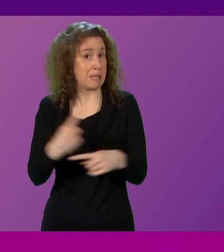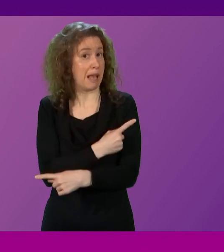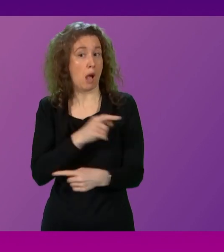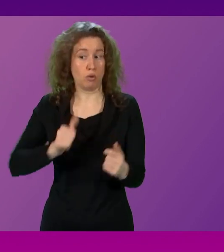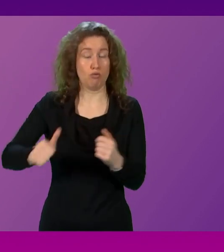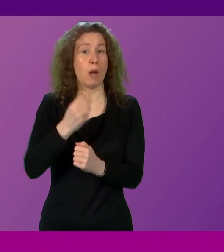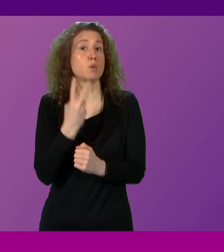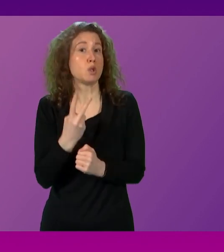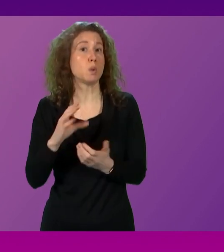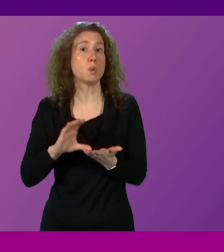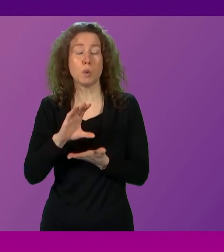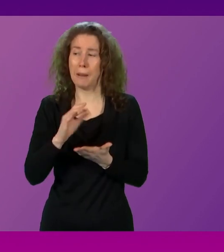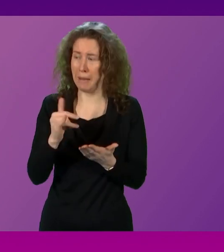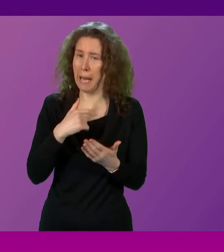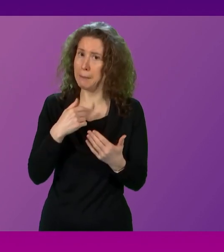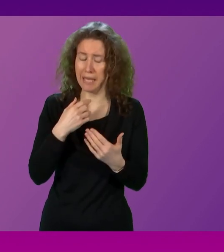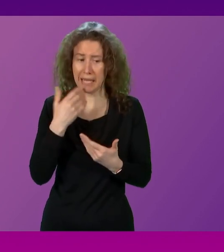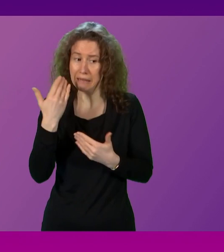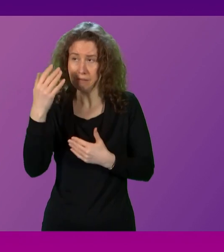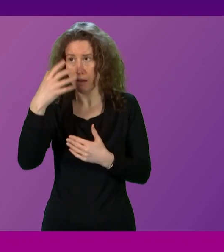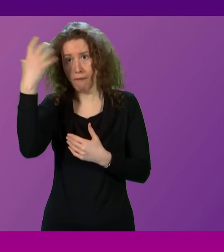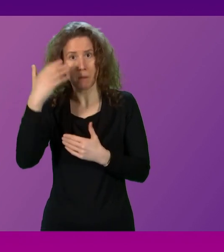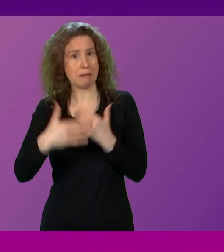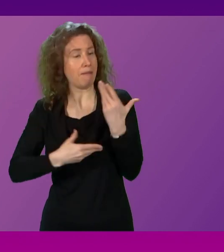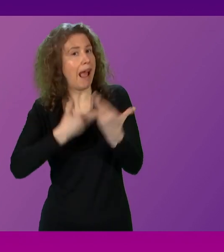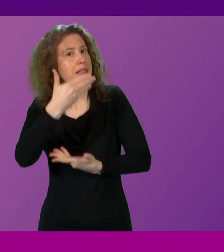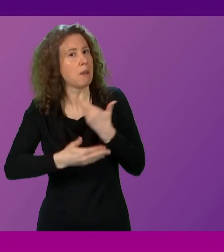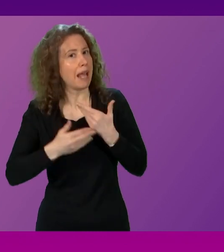possibly, misled by the UK Government as to the bidding process. Does the First Minister share my